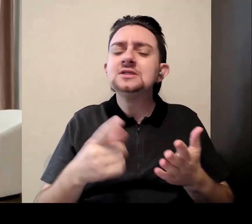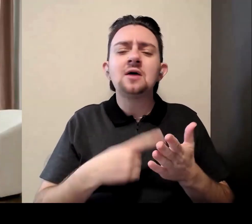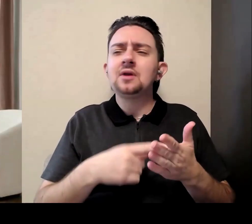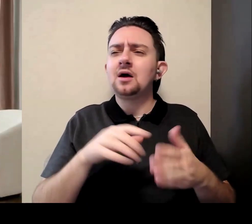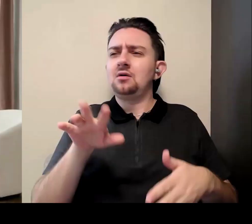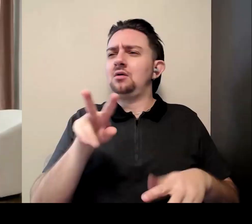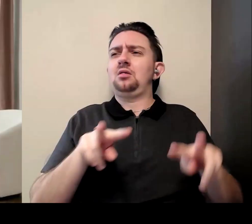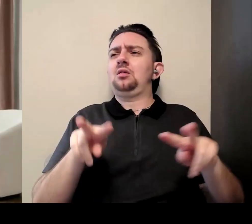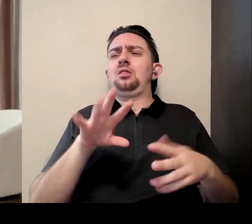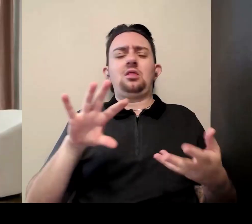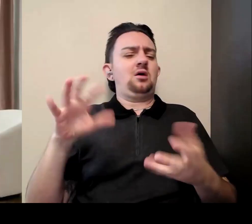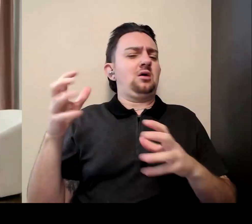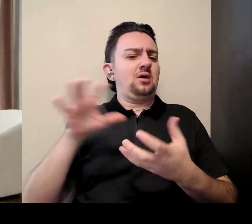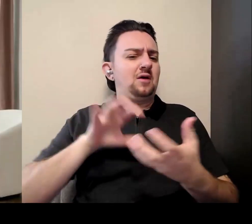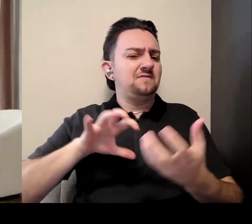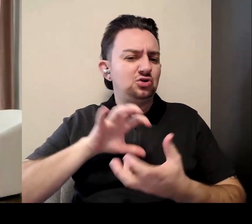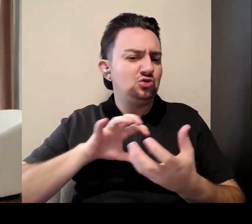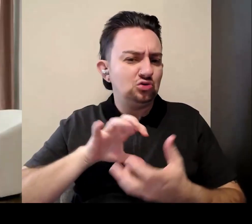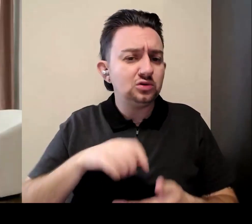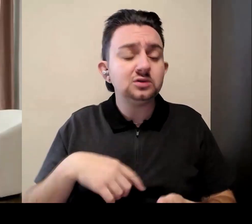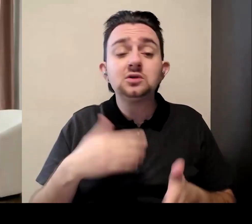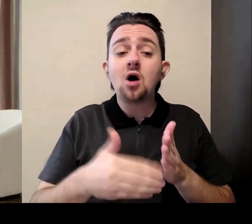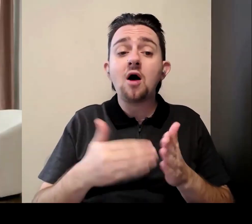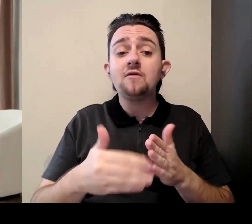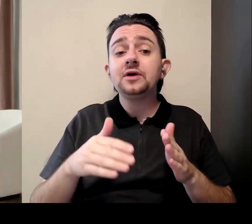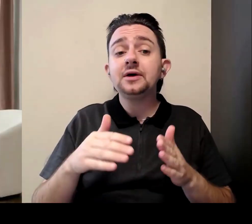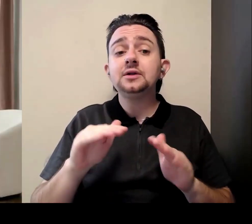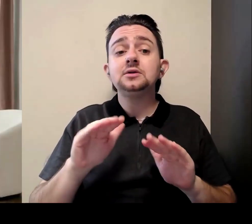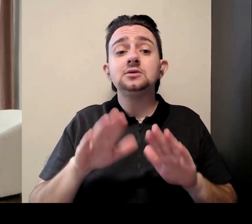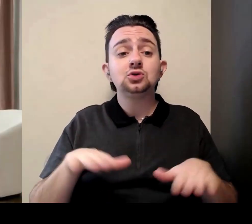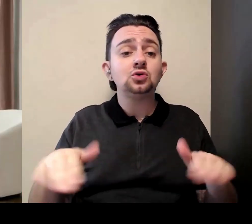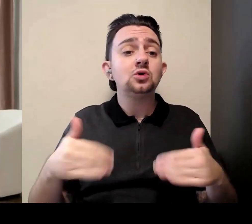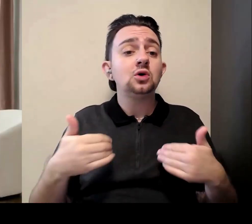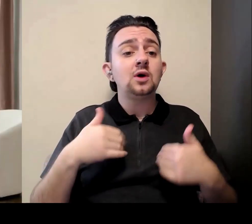Oftentimes our kids with BVI aren't seeing words in print as often.